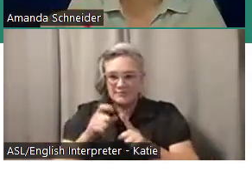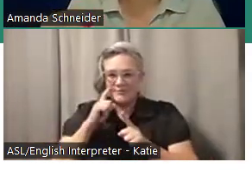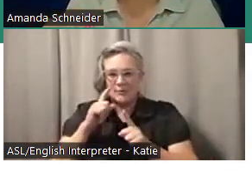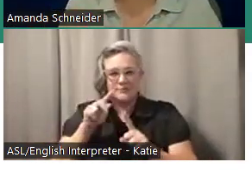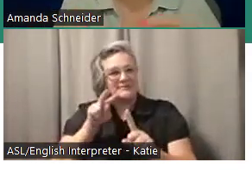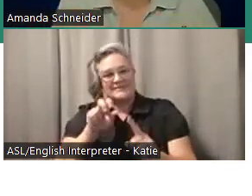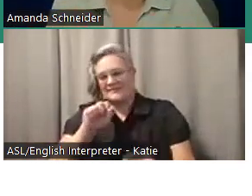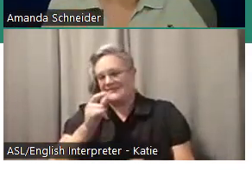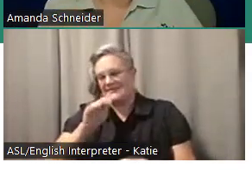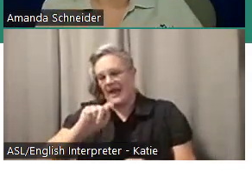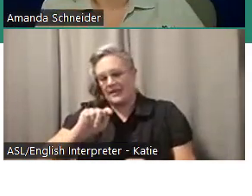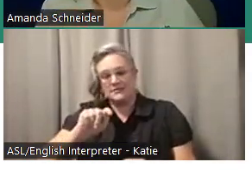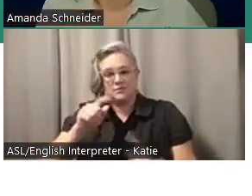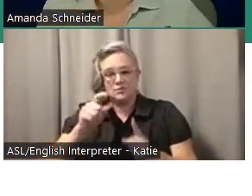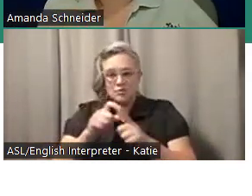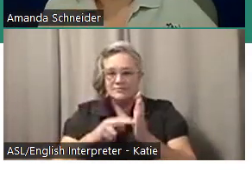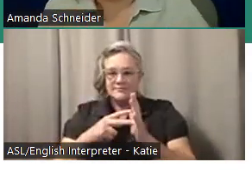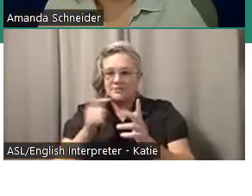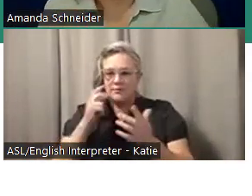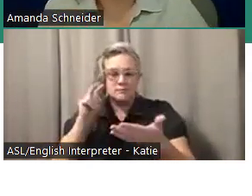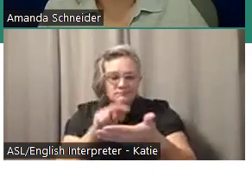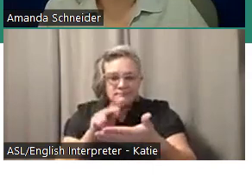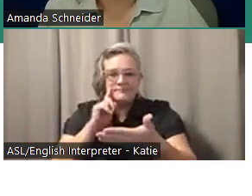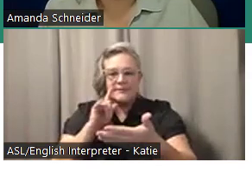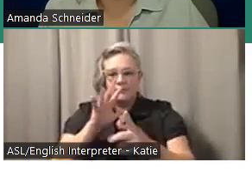What do you just have to memorize? That's what we talk about with sight recognition.